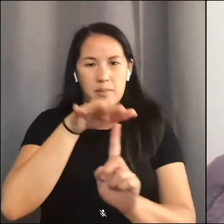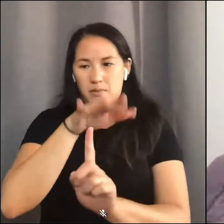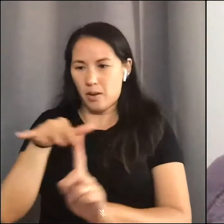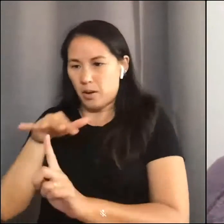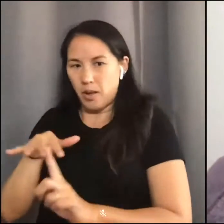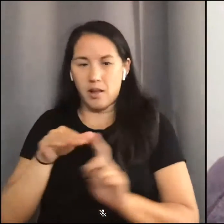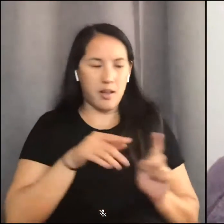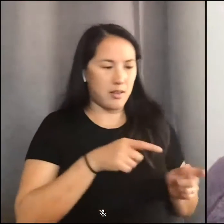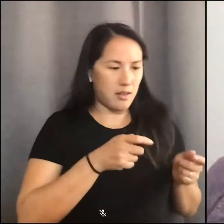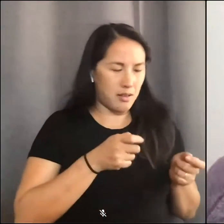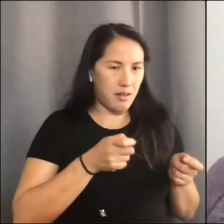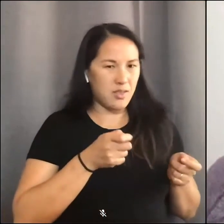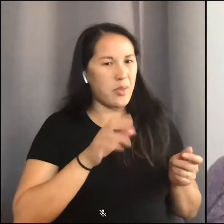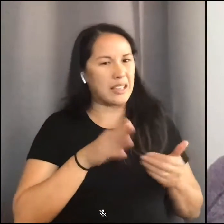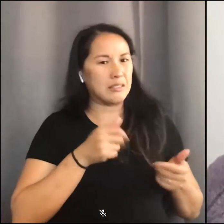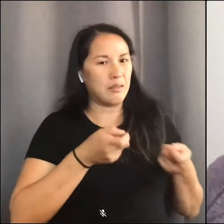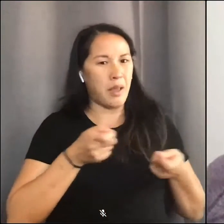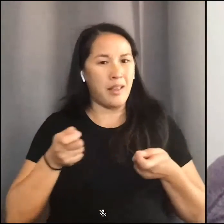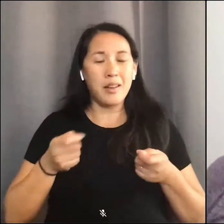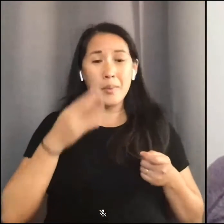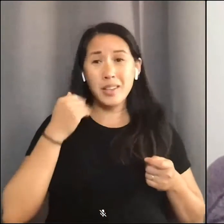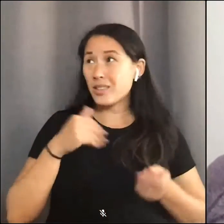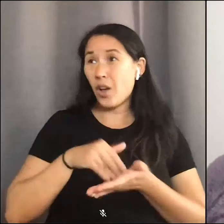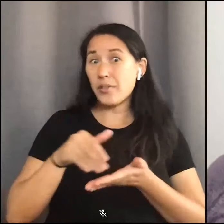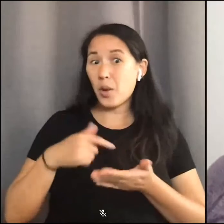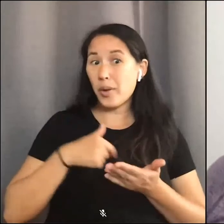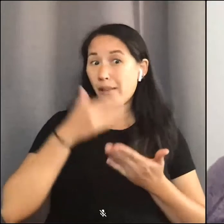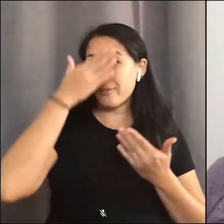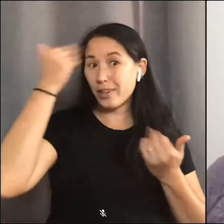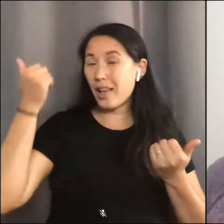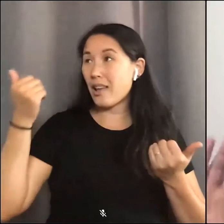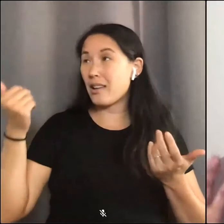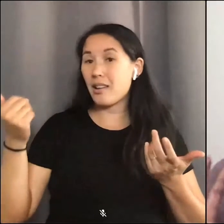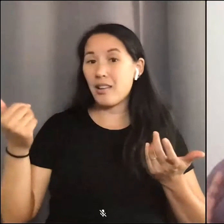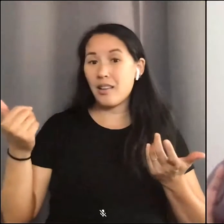our lives often we forget like we do have we can't give ourselves permission to take a step back